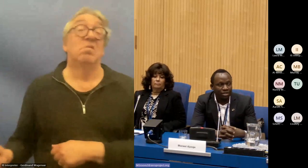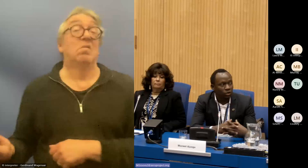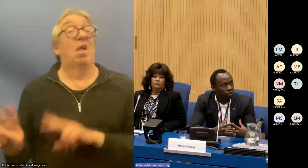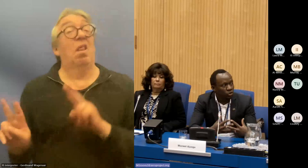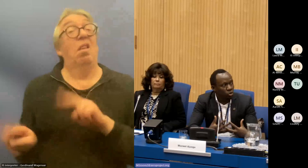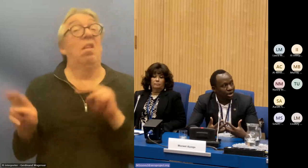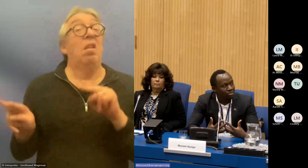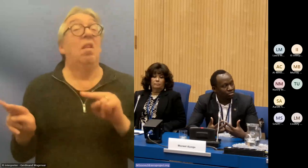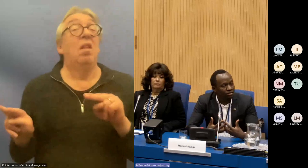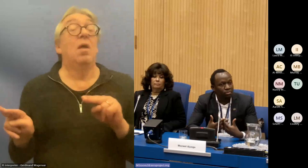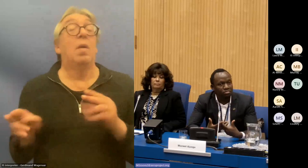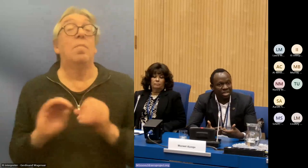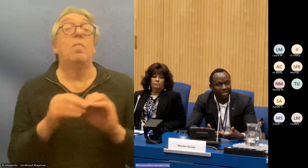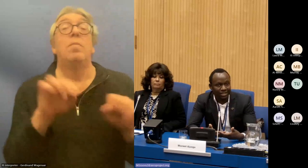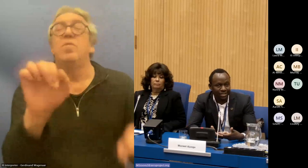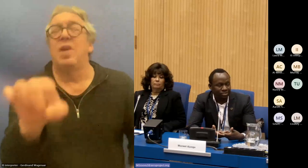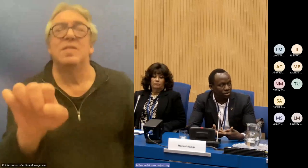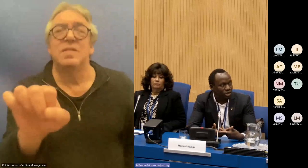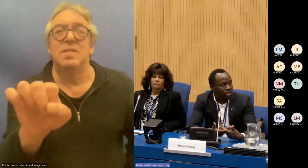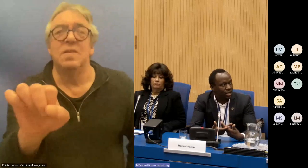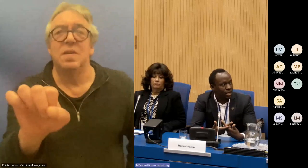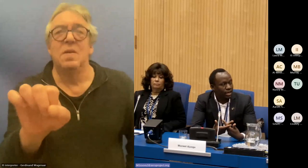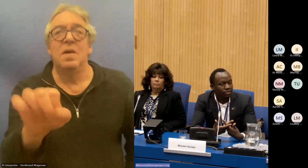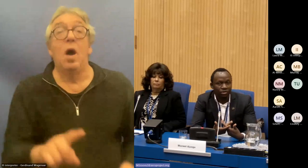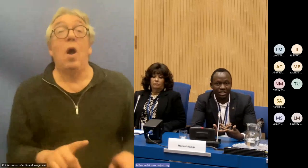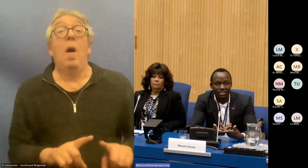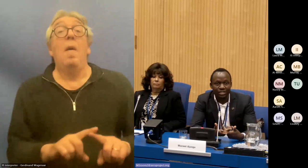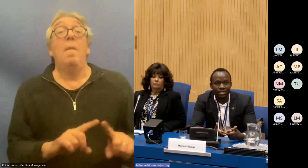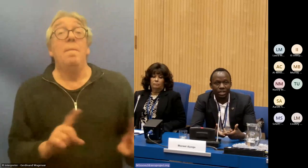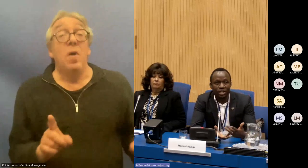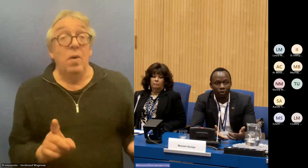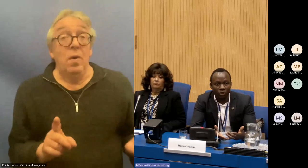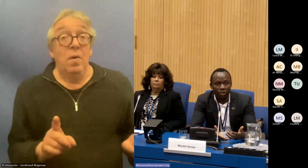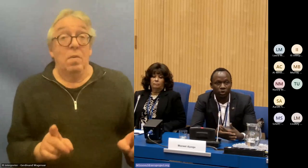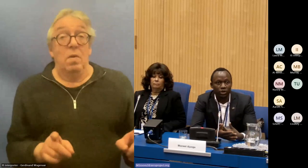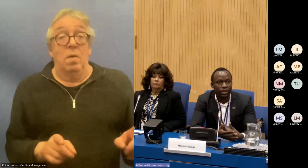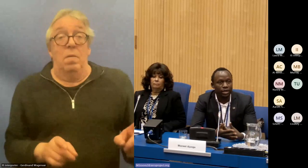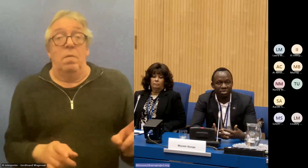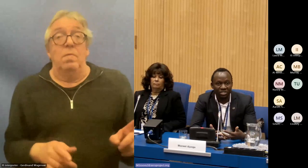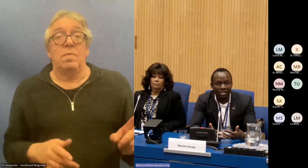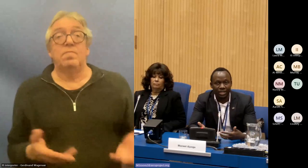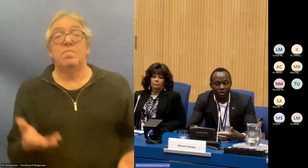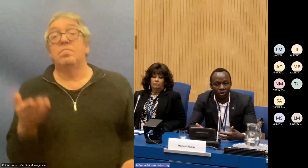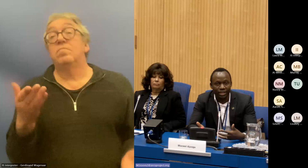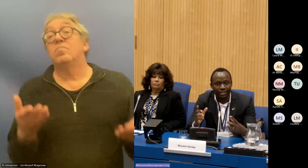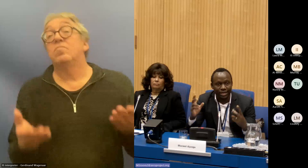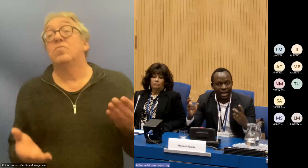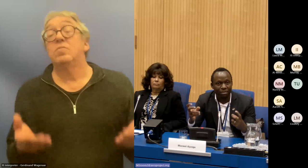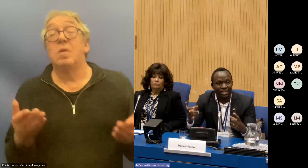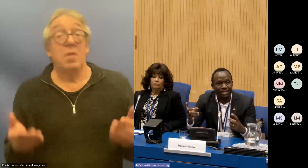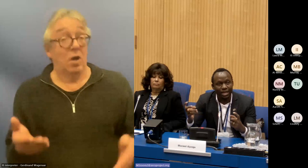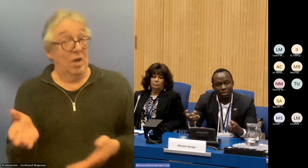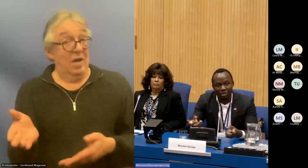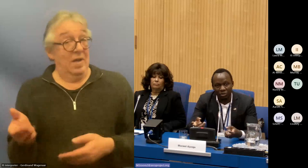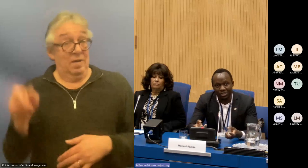having those who have been successful for instance in education, in business and all that, and by that I mean persons with disabilities coming out and a community seeing that the person